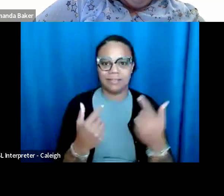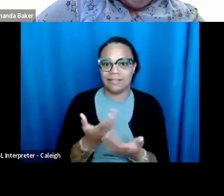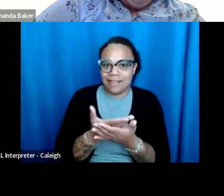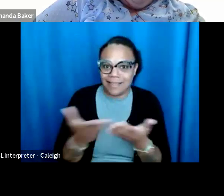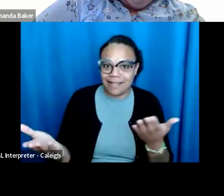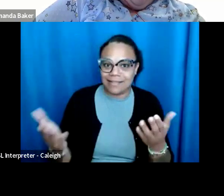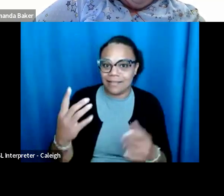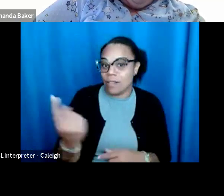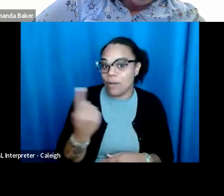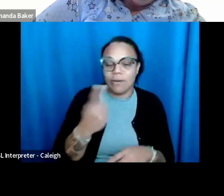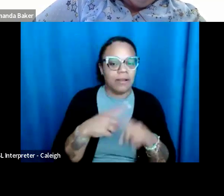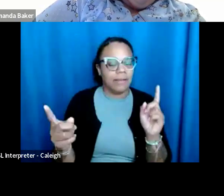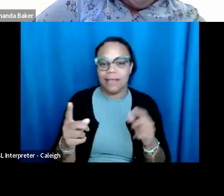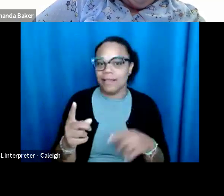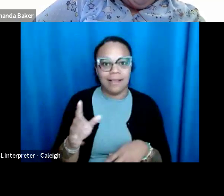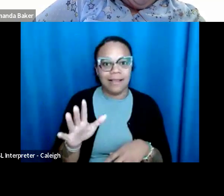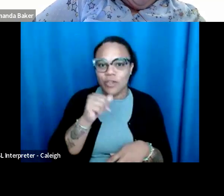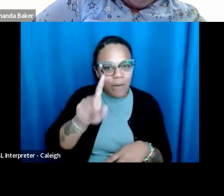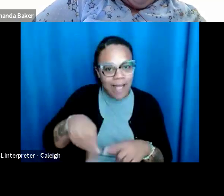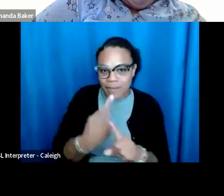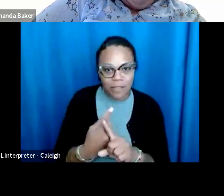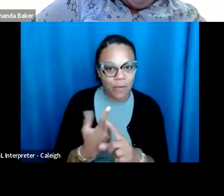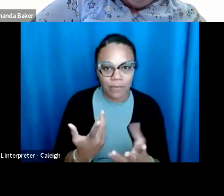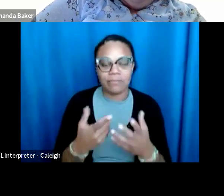There's so many people out there that are willing and able to help you.